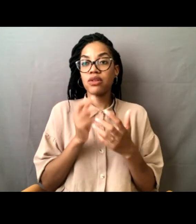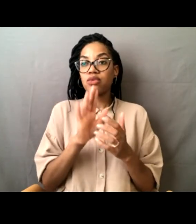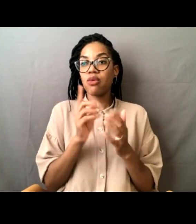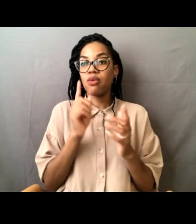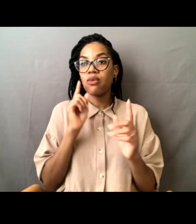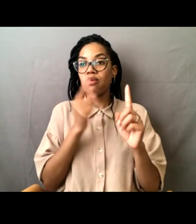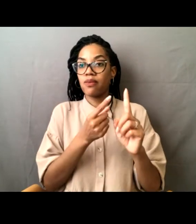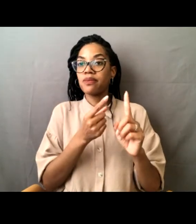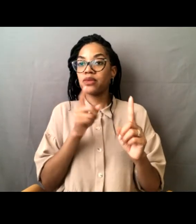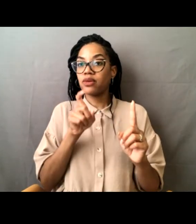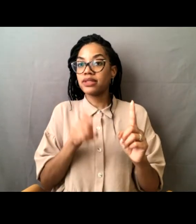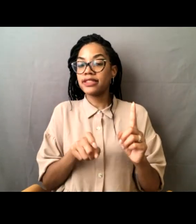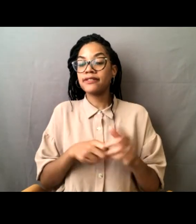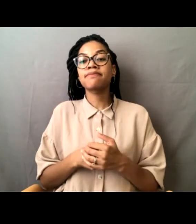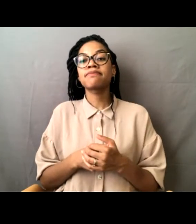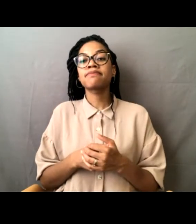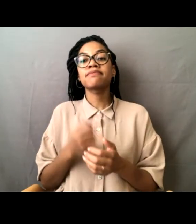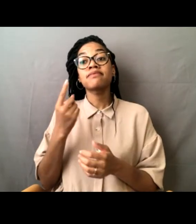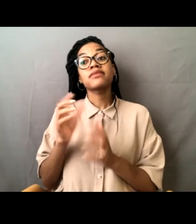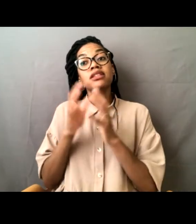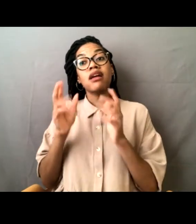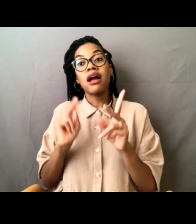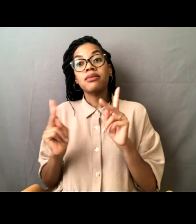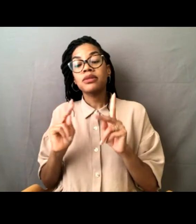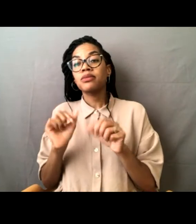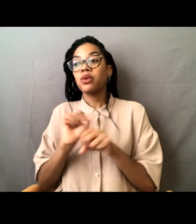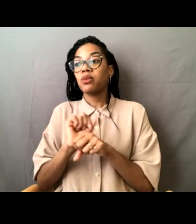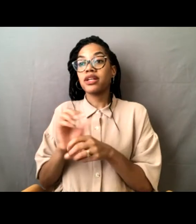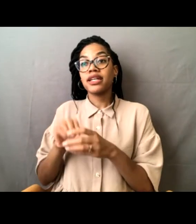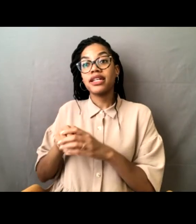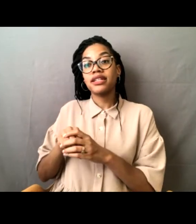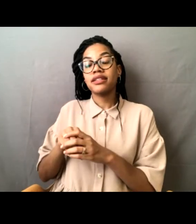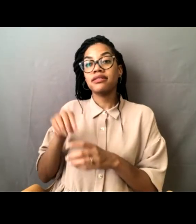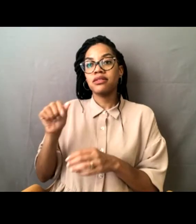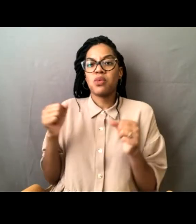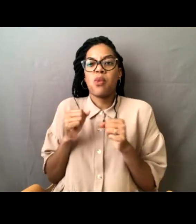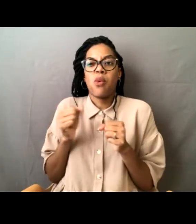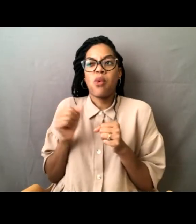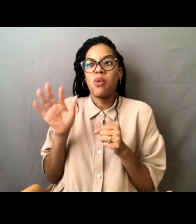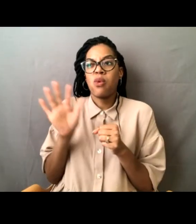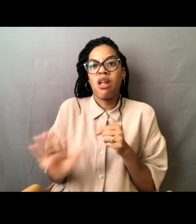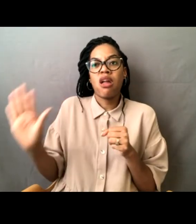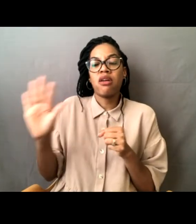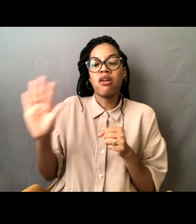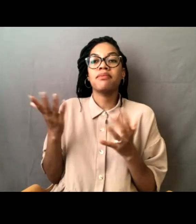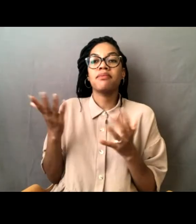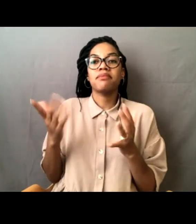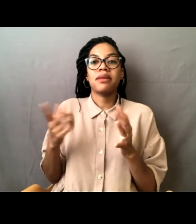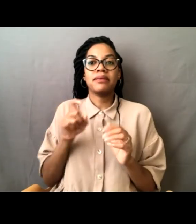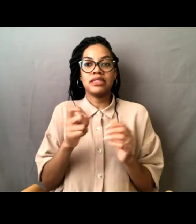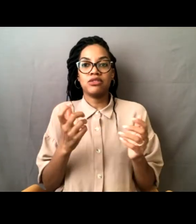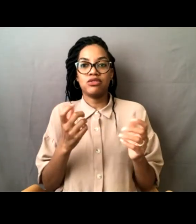And I know a lot of folks, if they're working in the Arctic, might need to do something to make it, you know, be able to work in a really cold environment,